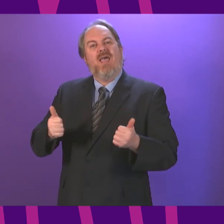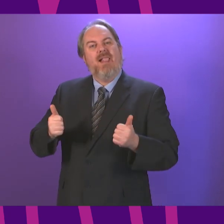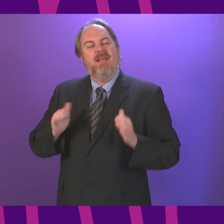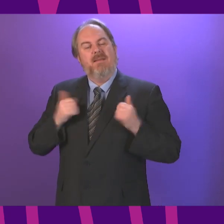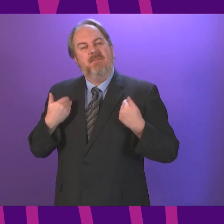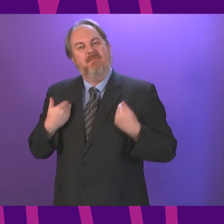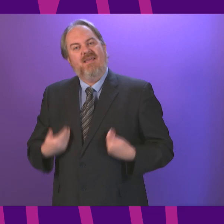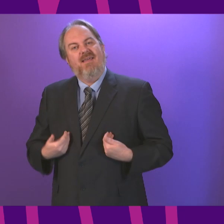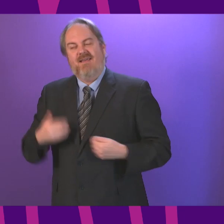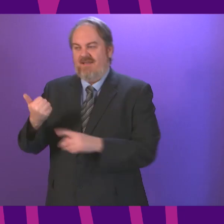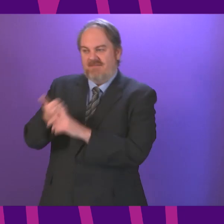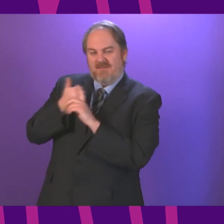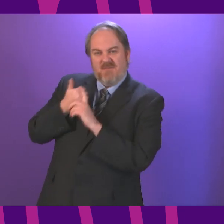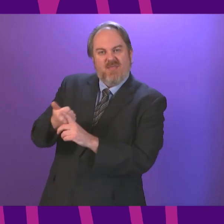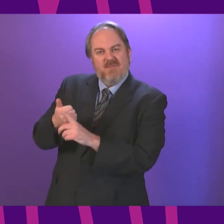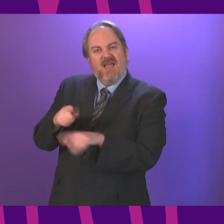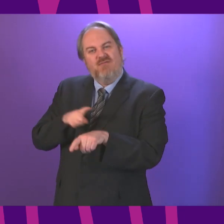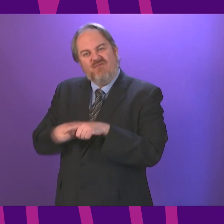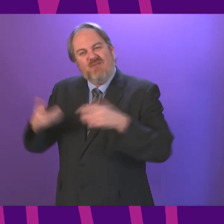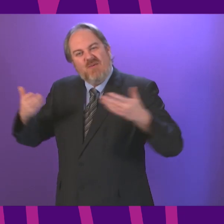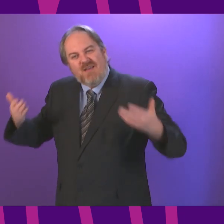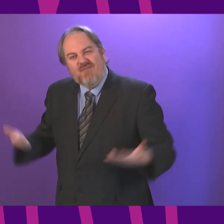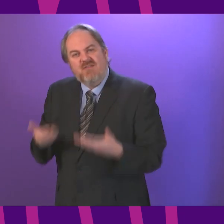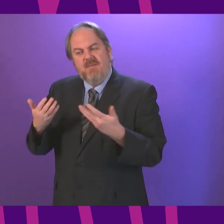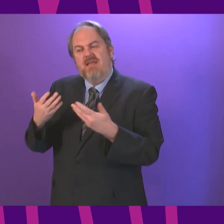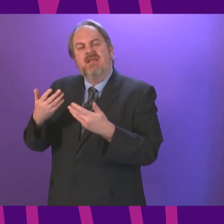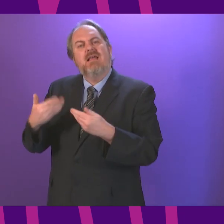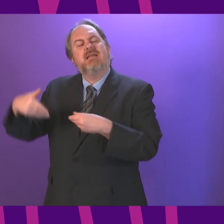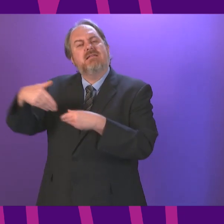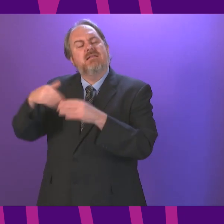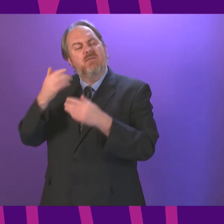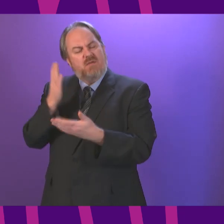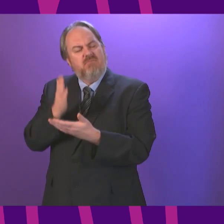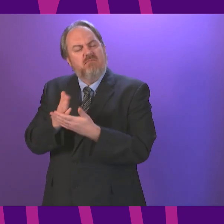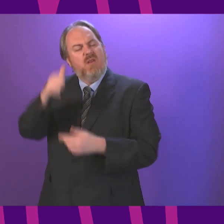and catch up in that wider sense. Education is part of that, but it is not the only part.